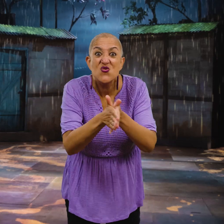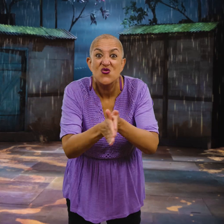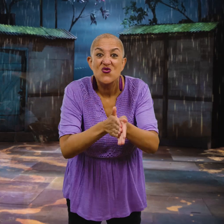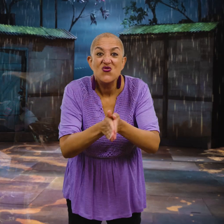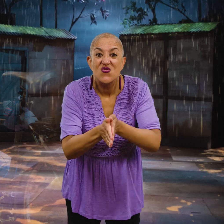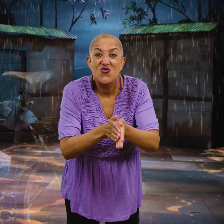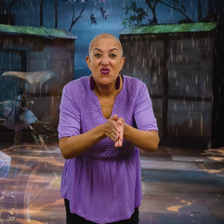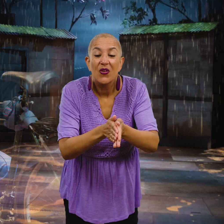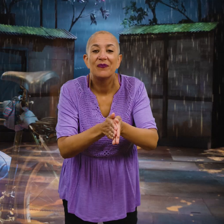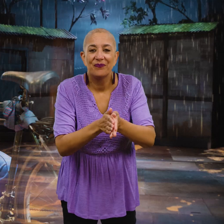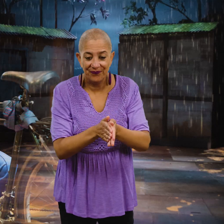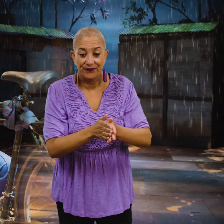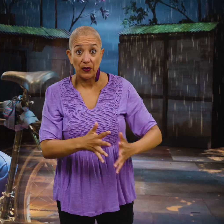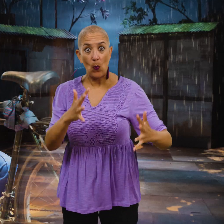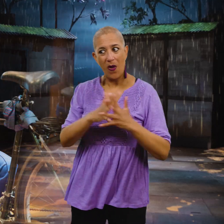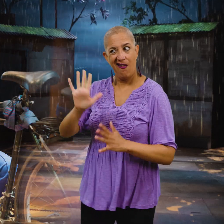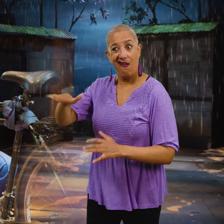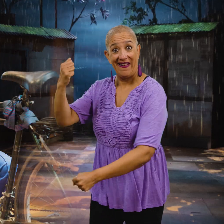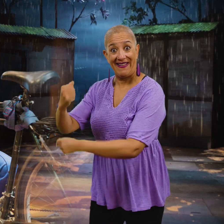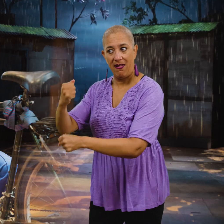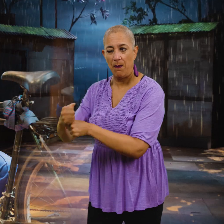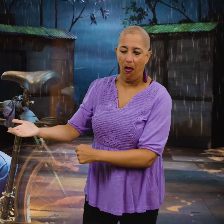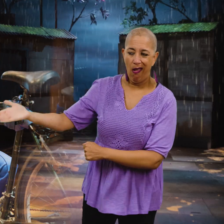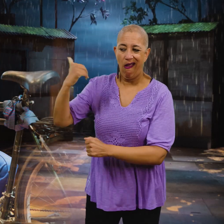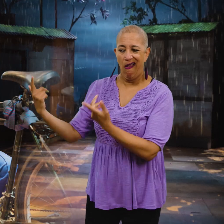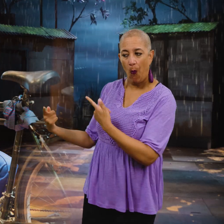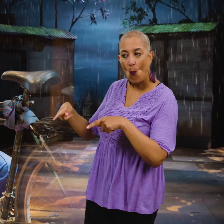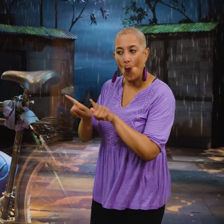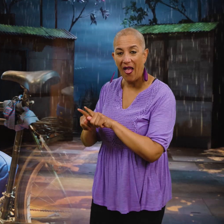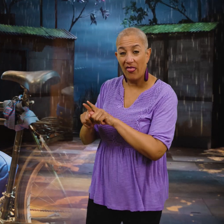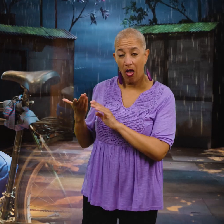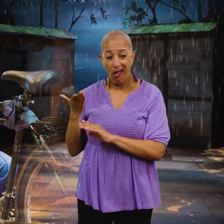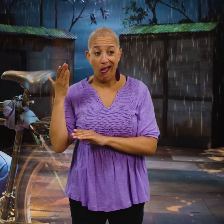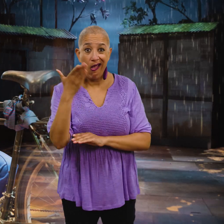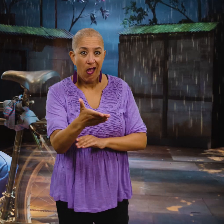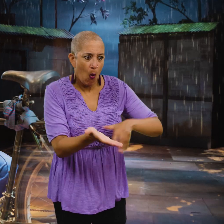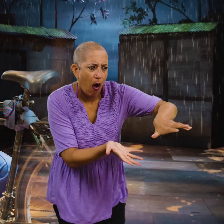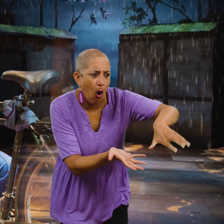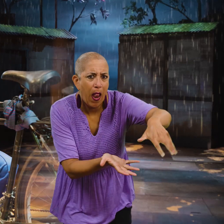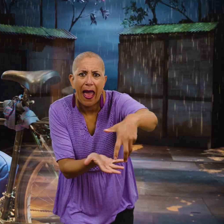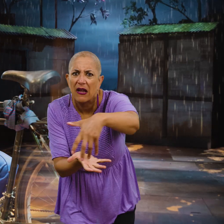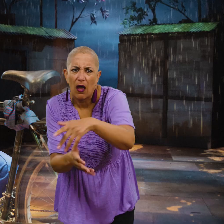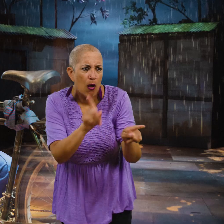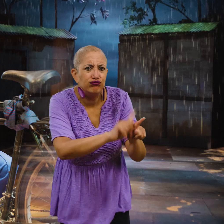With Gilbert's help he begins collecting scrap materials including bicycle parts, plastic pipes,